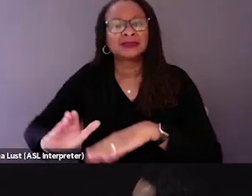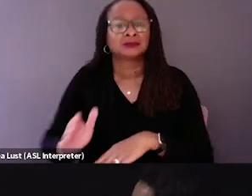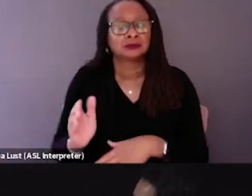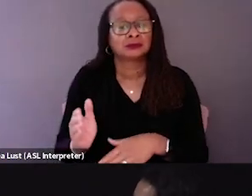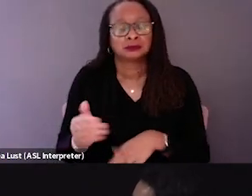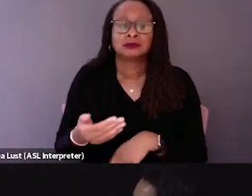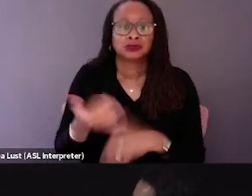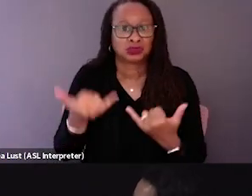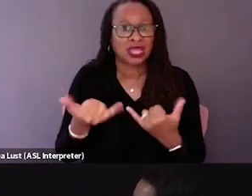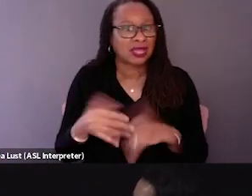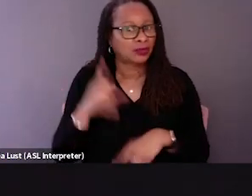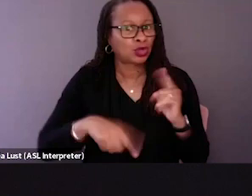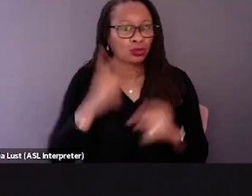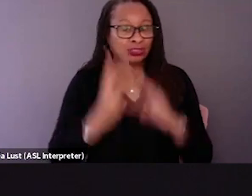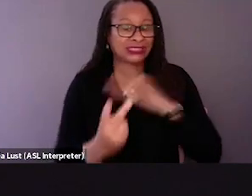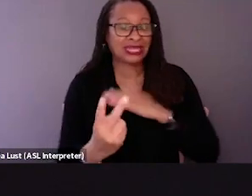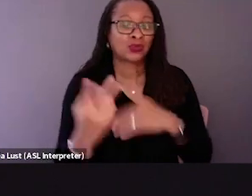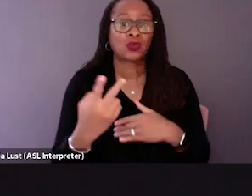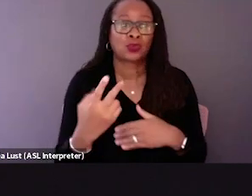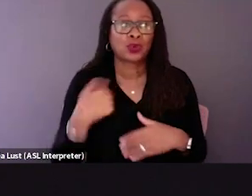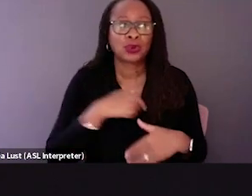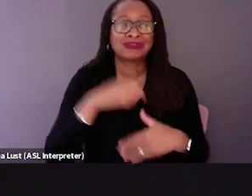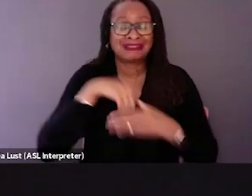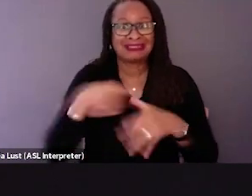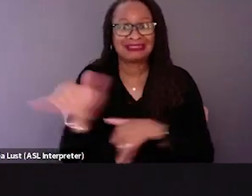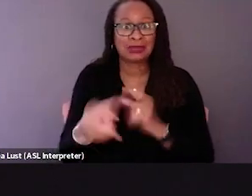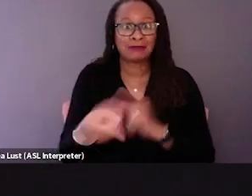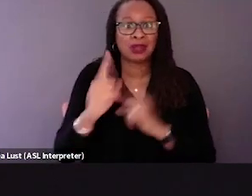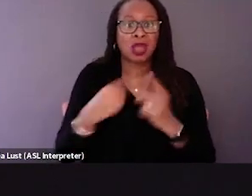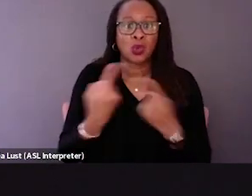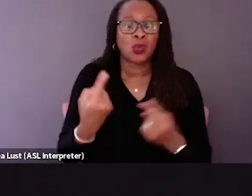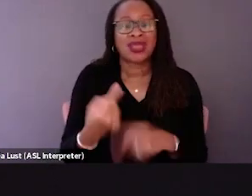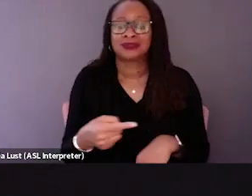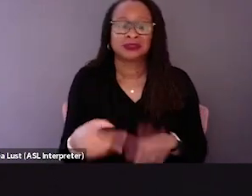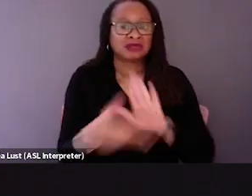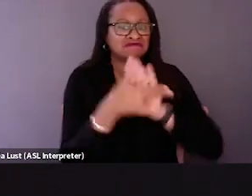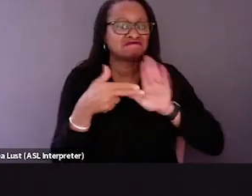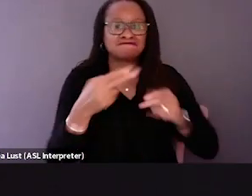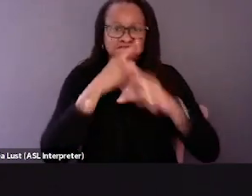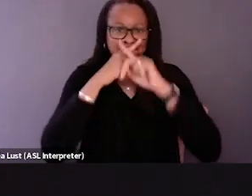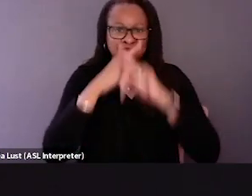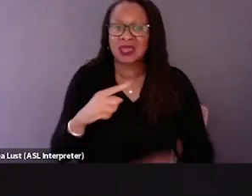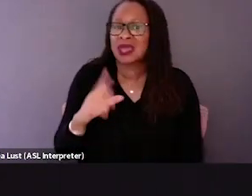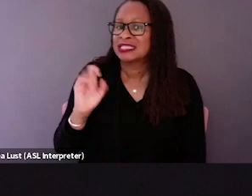We never could have predicted that we would be in the moment we are now when censorship and book banning is such a huge part of the political discourse